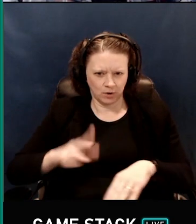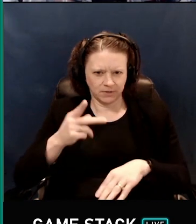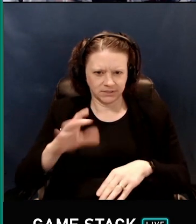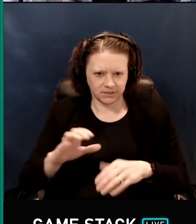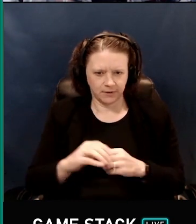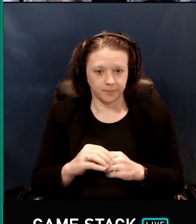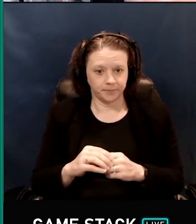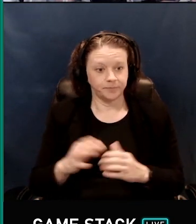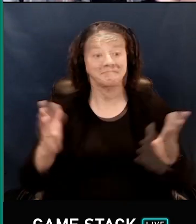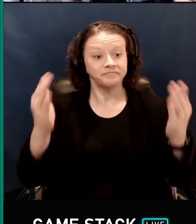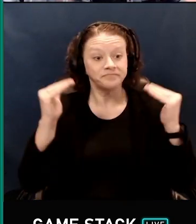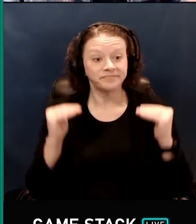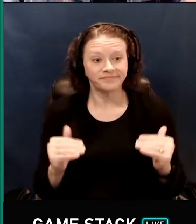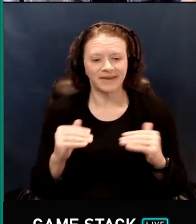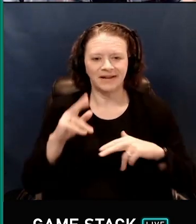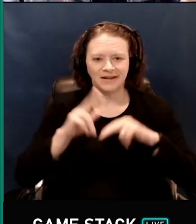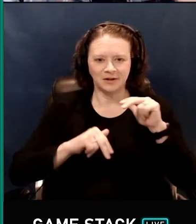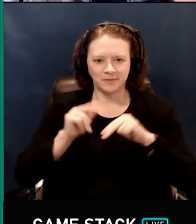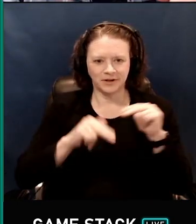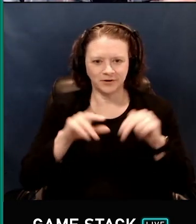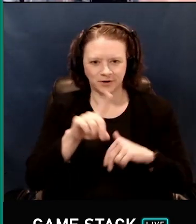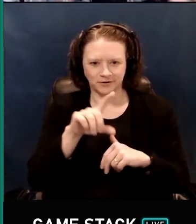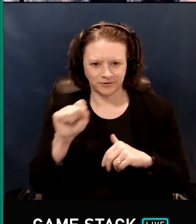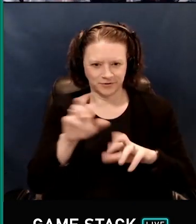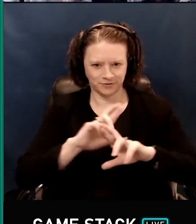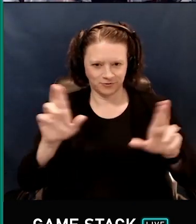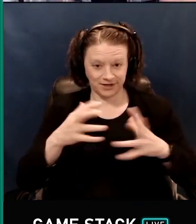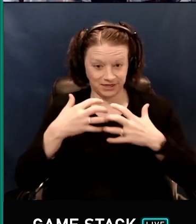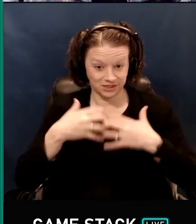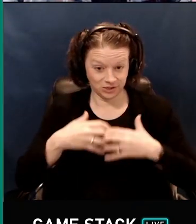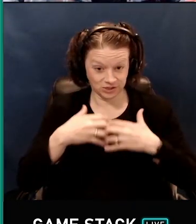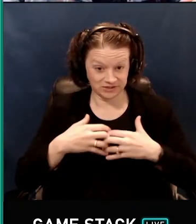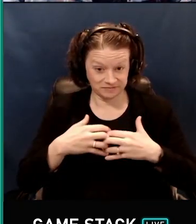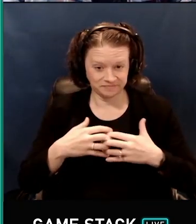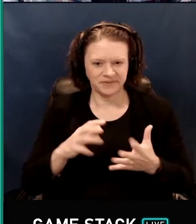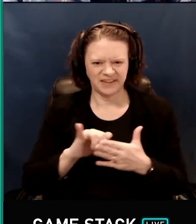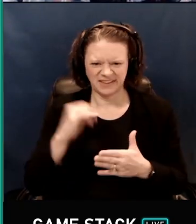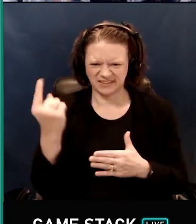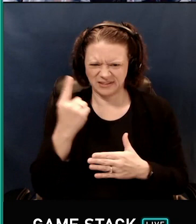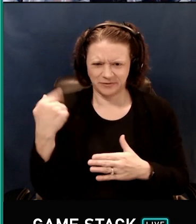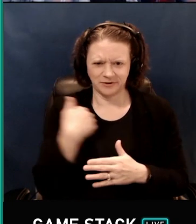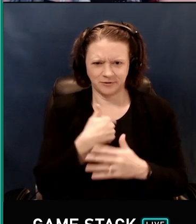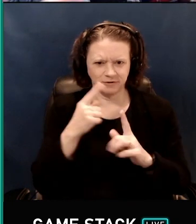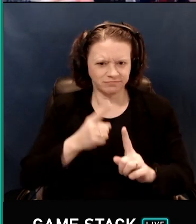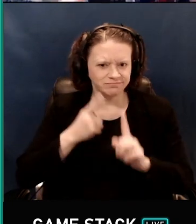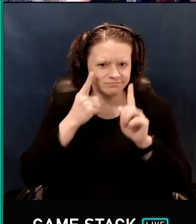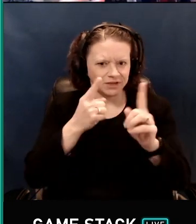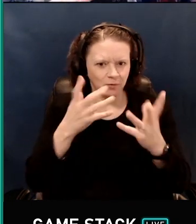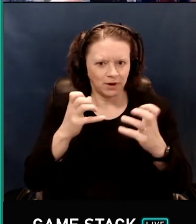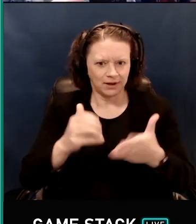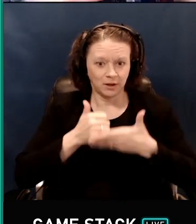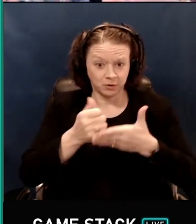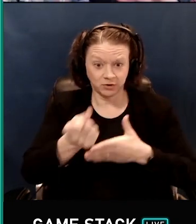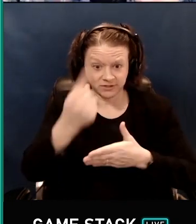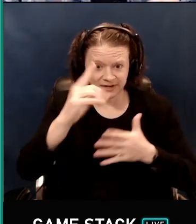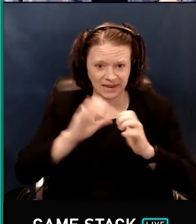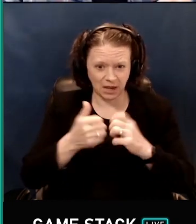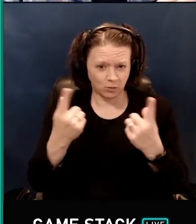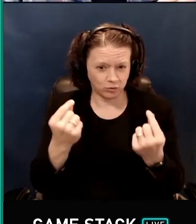this is something that we want to help you understand how to do, how to change your thinking, and this is Sampler